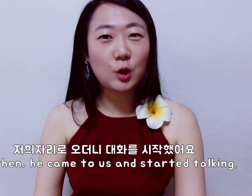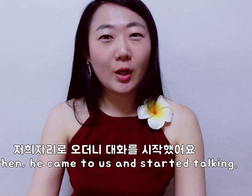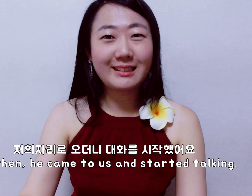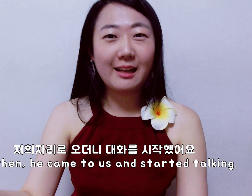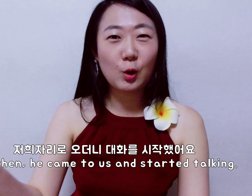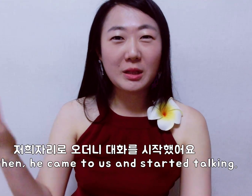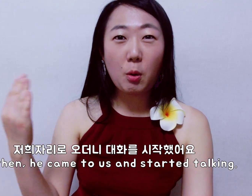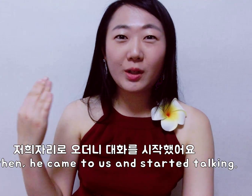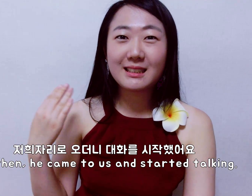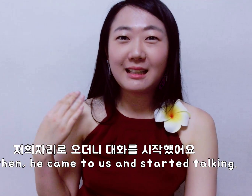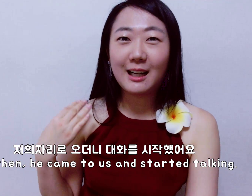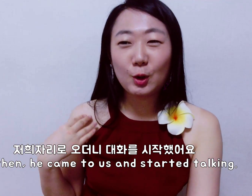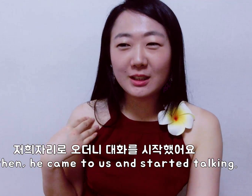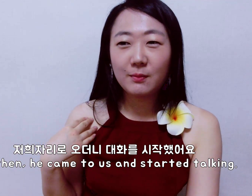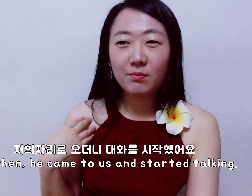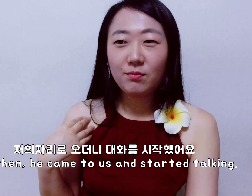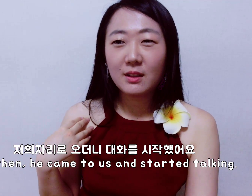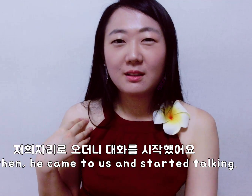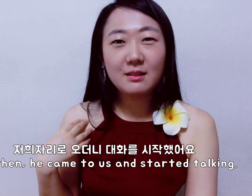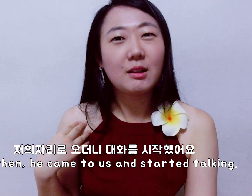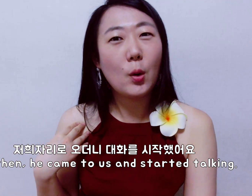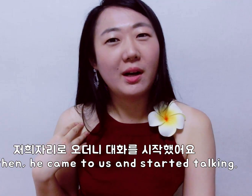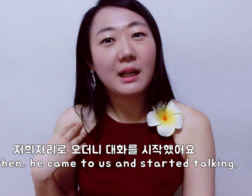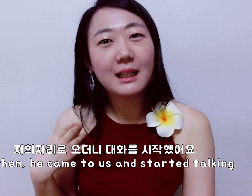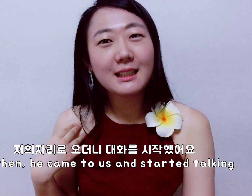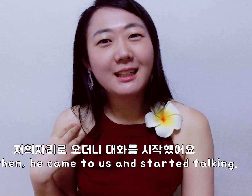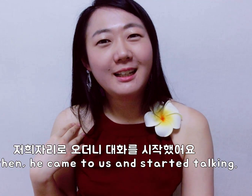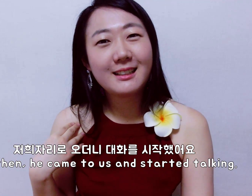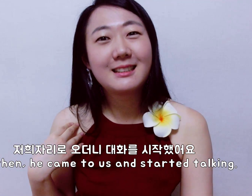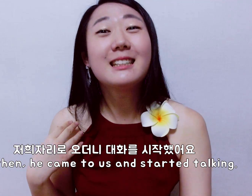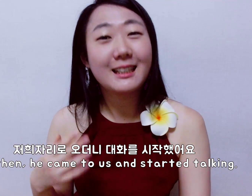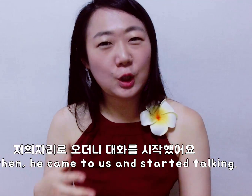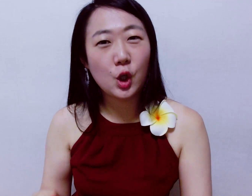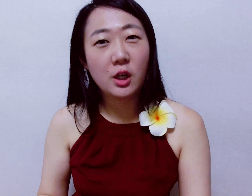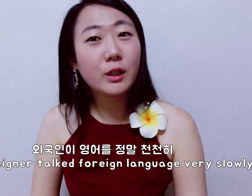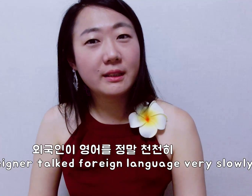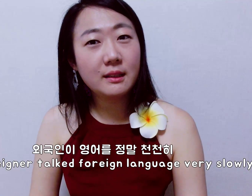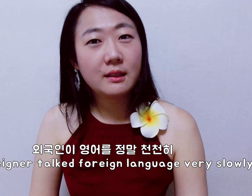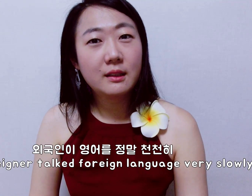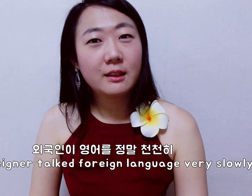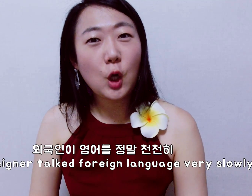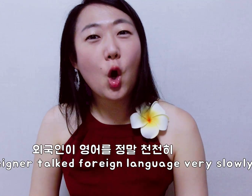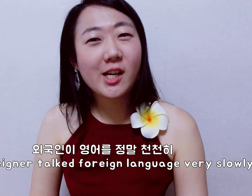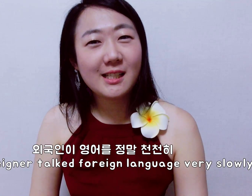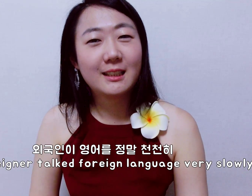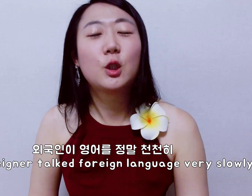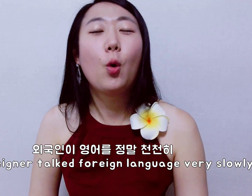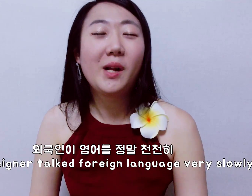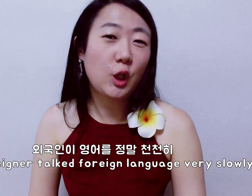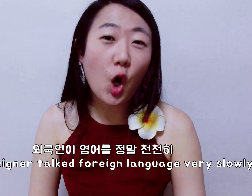그래서 저희 금방 쉽게 나올 수 있었어요so we could go out very easily and fast.